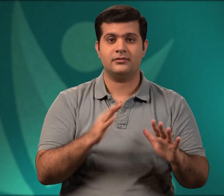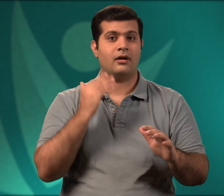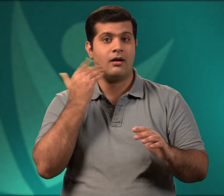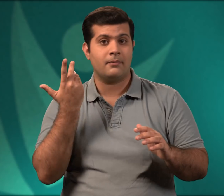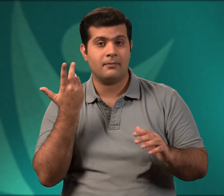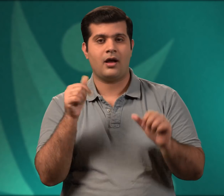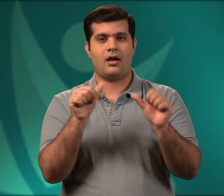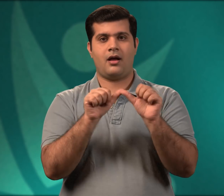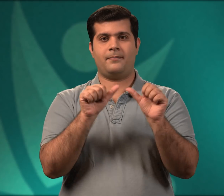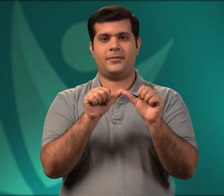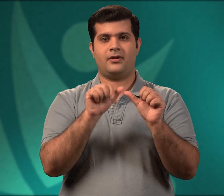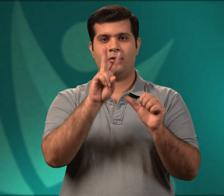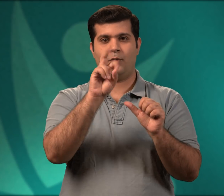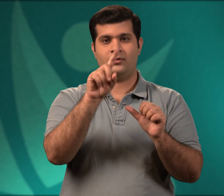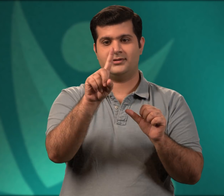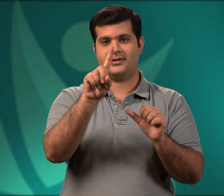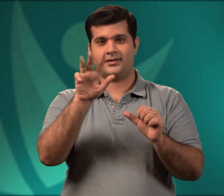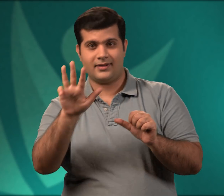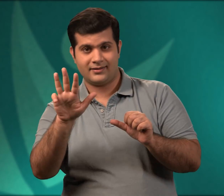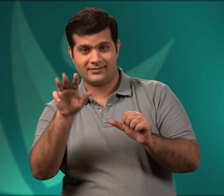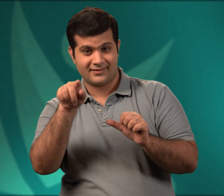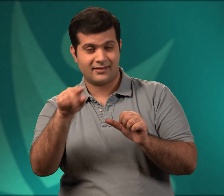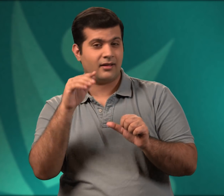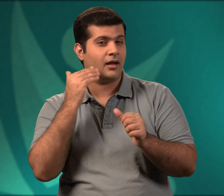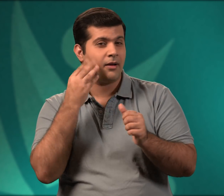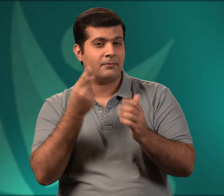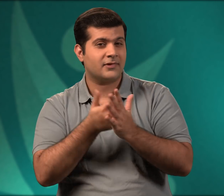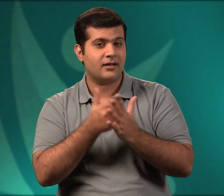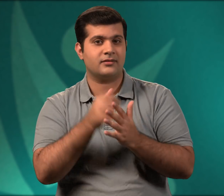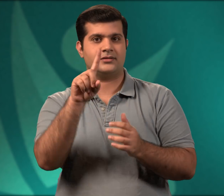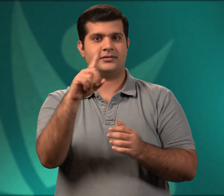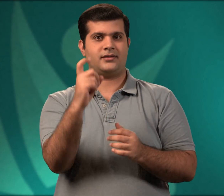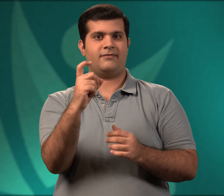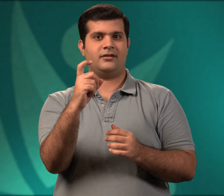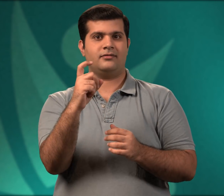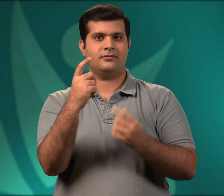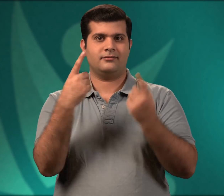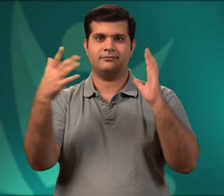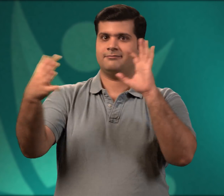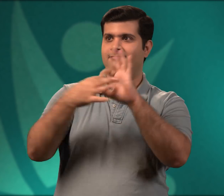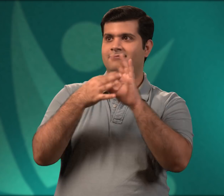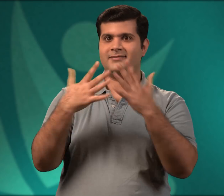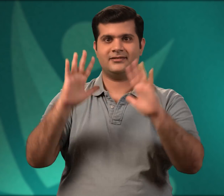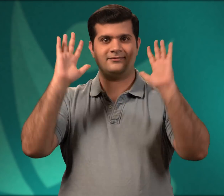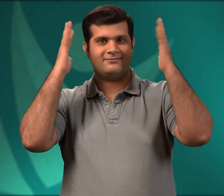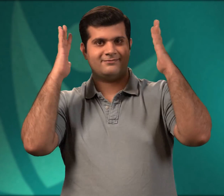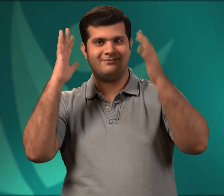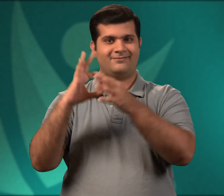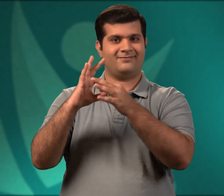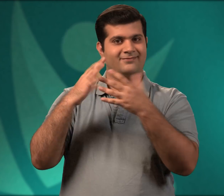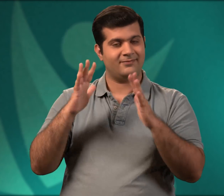This happened on 17th April 2019. Cheers to them!